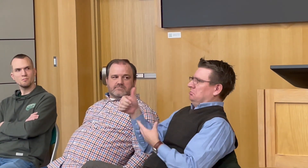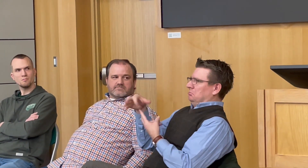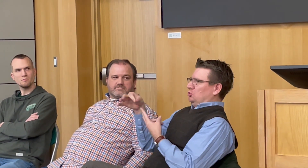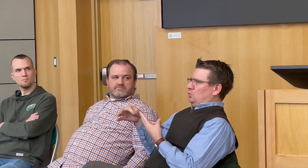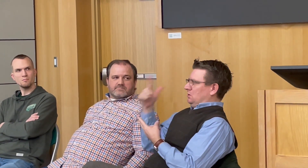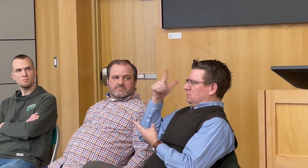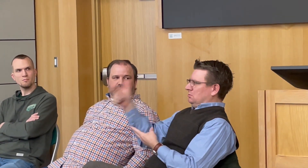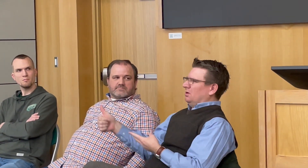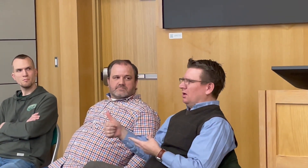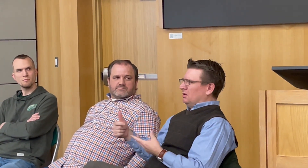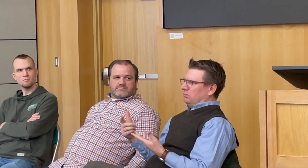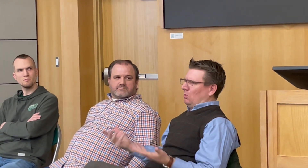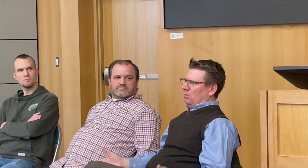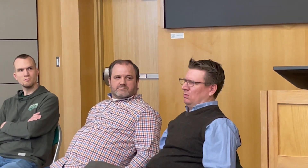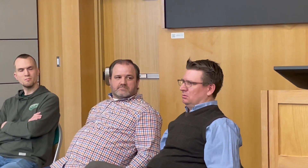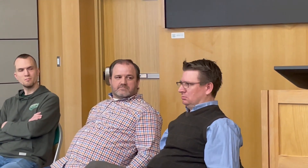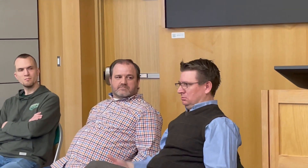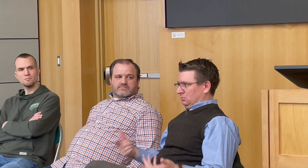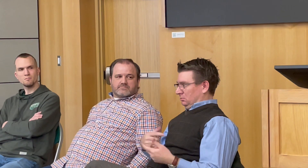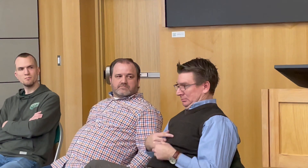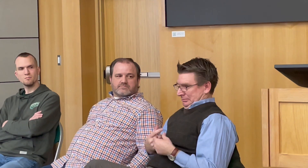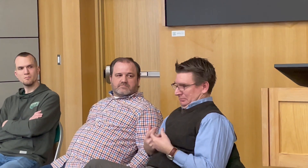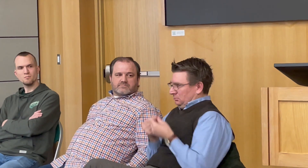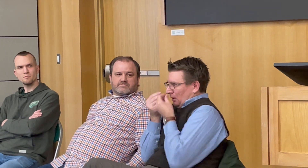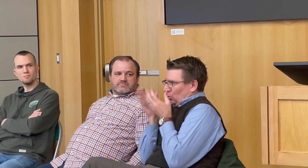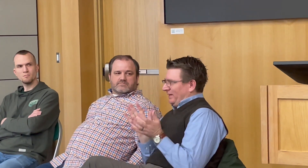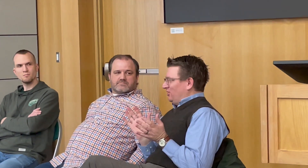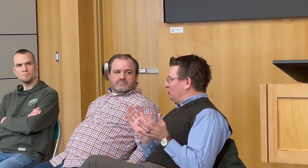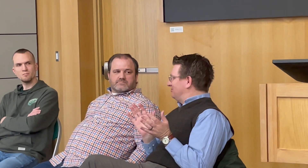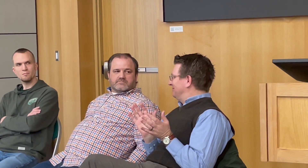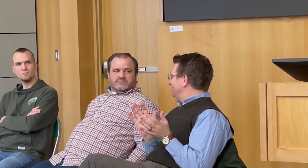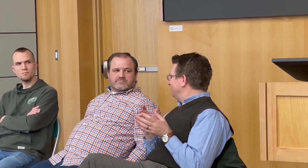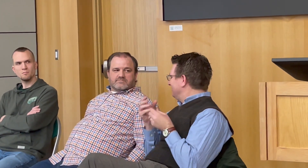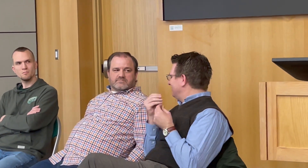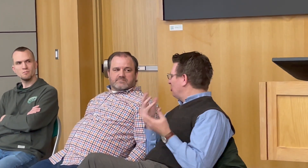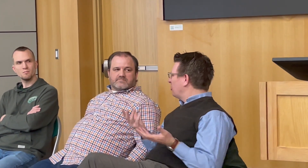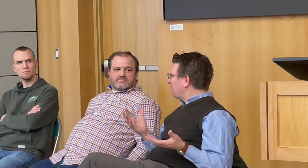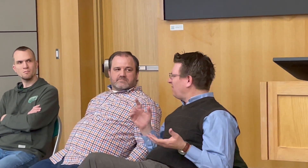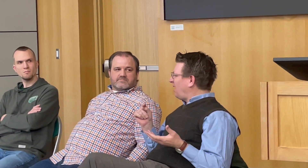and of individuals and we afford them choices I think that's really what it's about I don't know